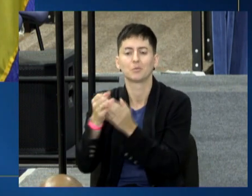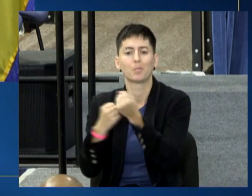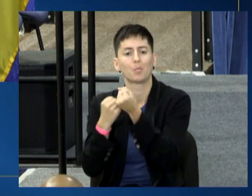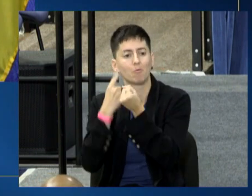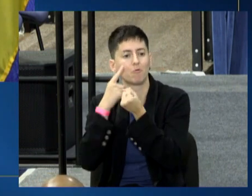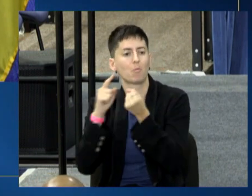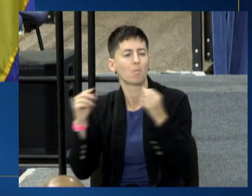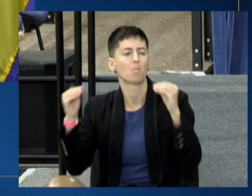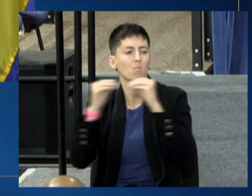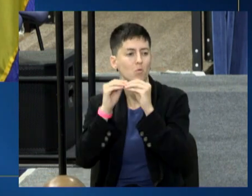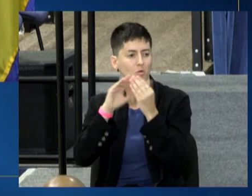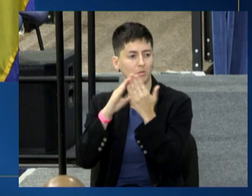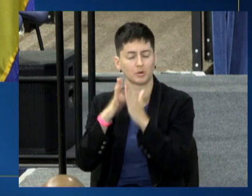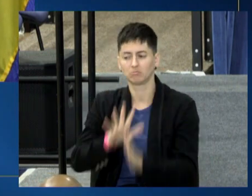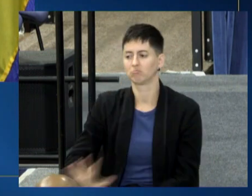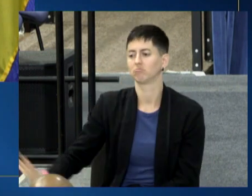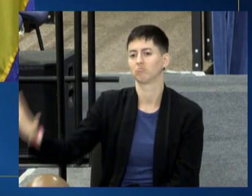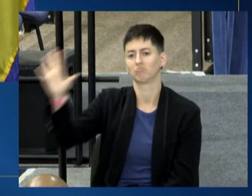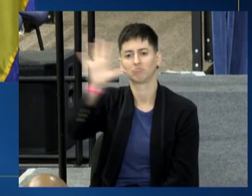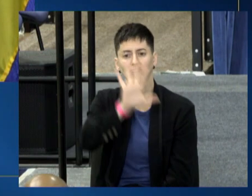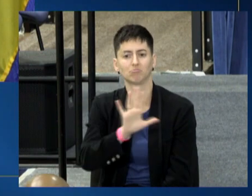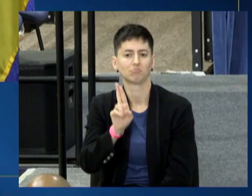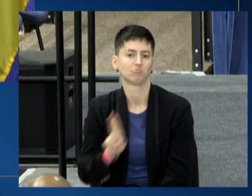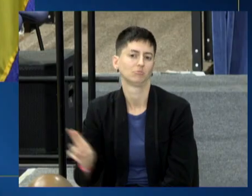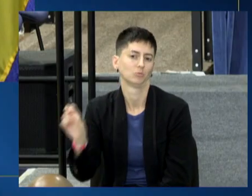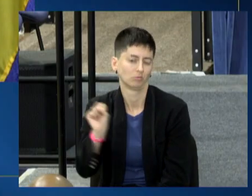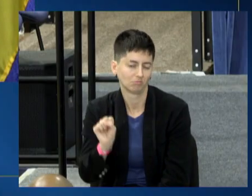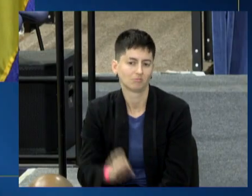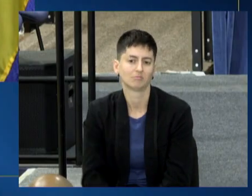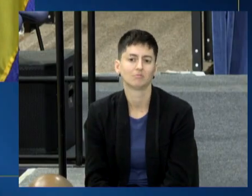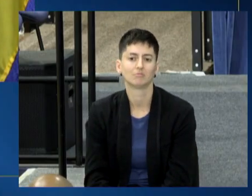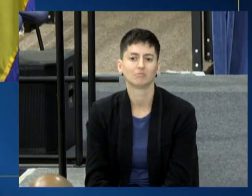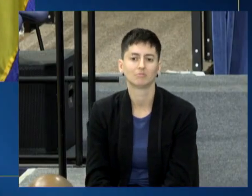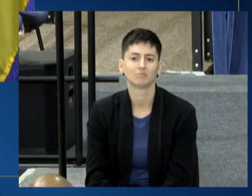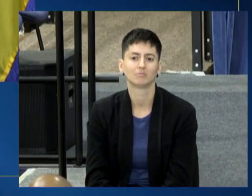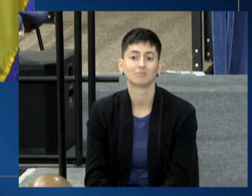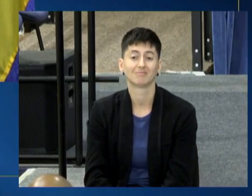And finally, the Biden Cancer Moonshot has been working hard to drive innovation and